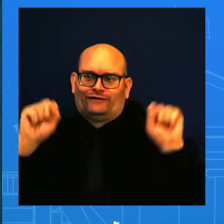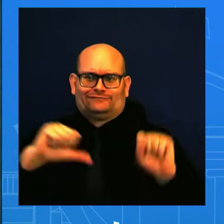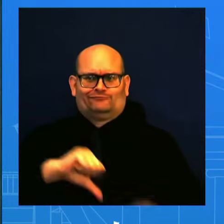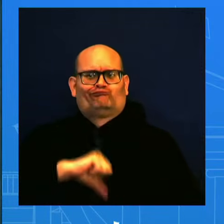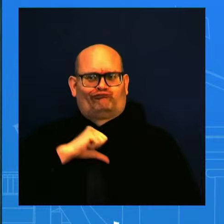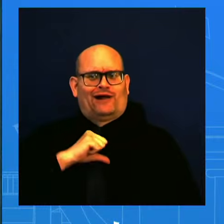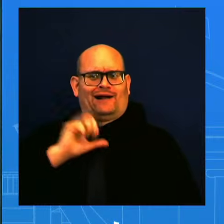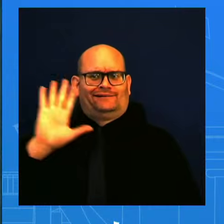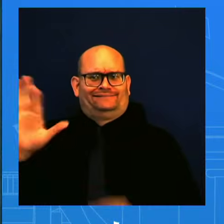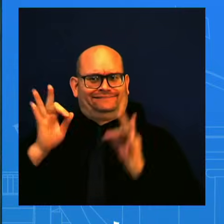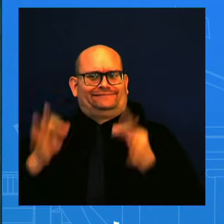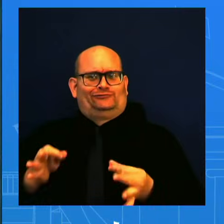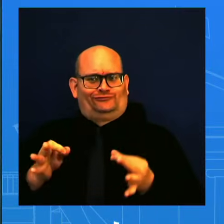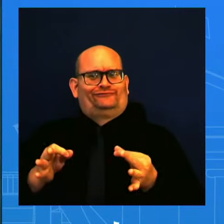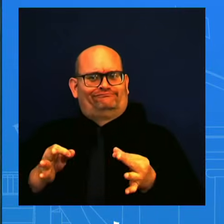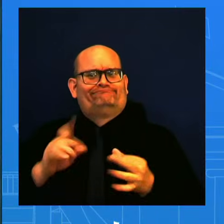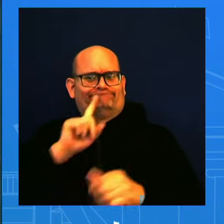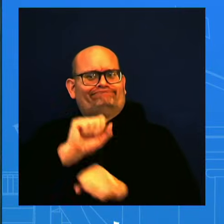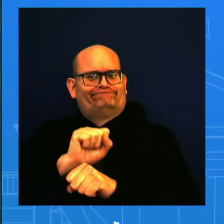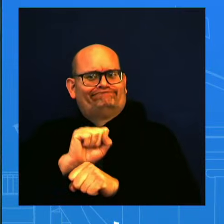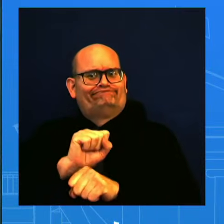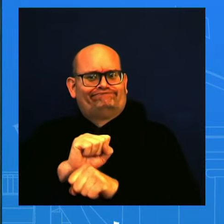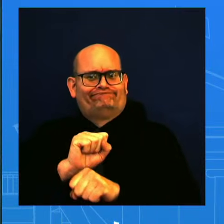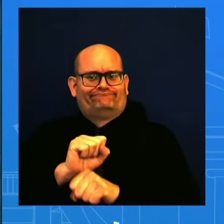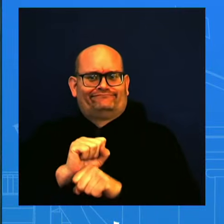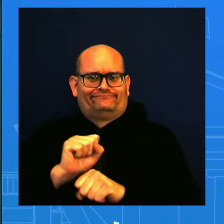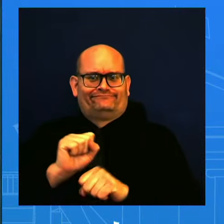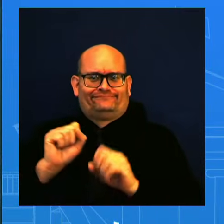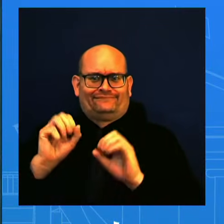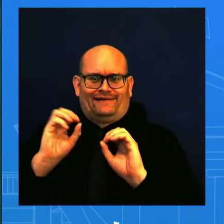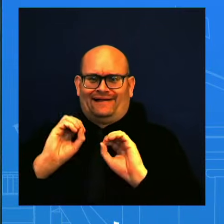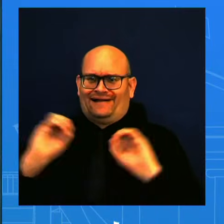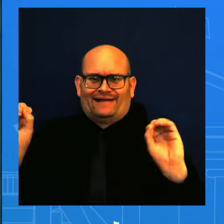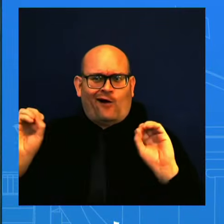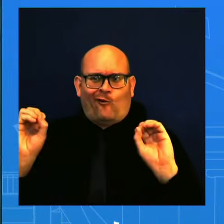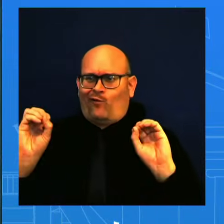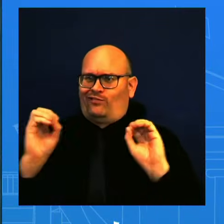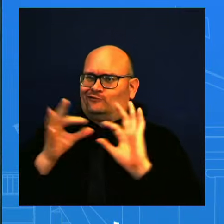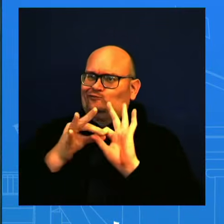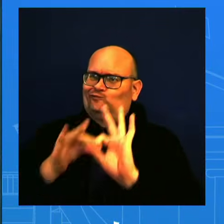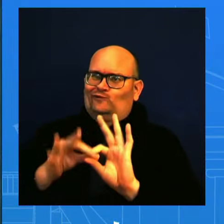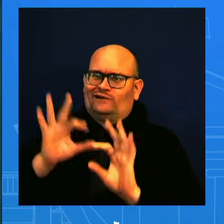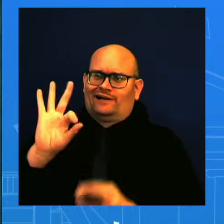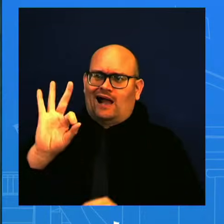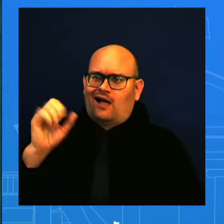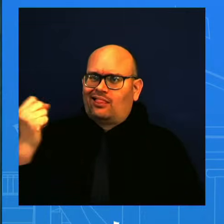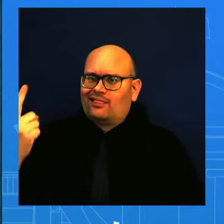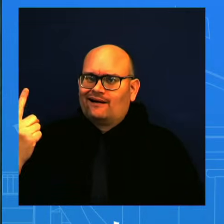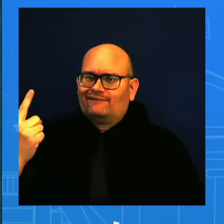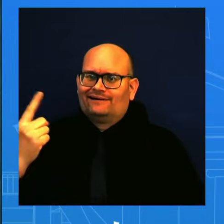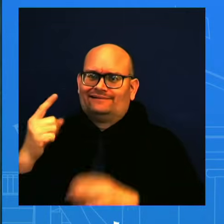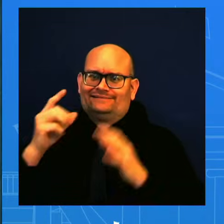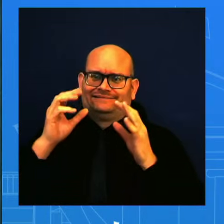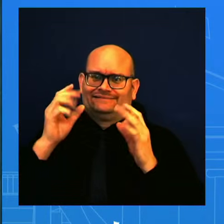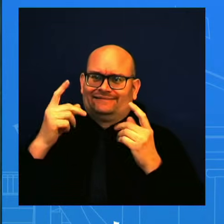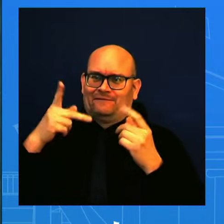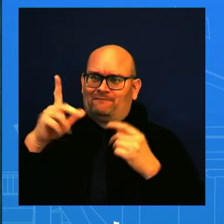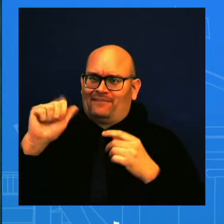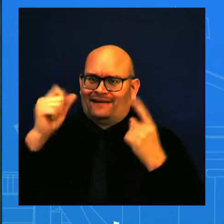is there a direct message he could say to investors to prevent a future sell-off like the one we saw earlier this week? Ms. Jean-Pierre: Look, I'm -- I'm not going to --